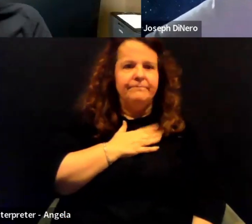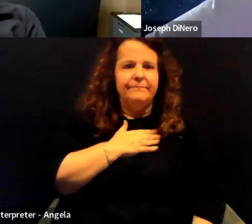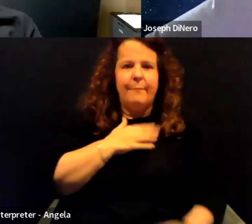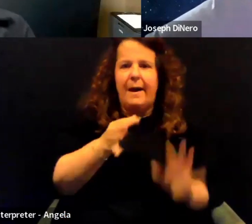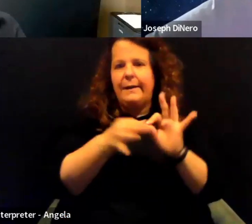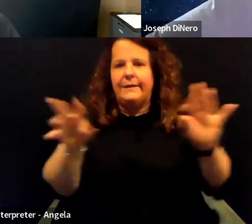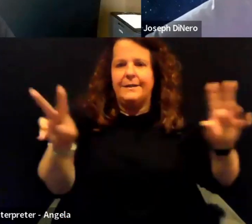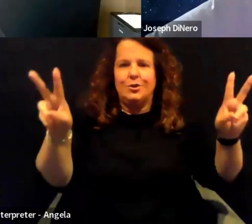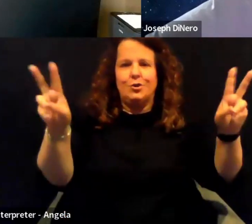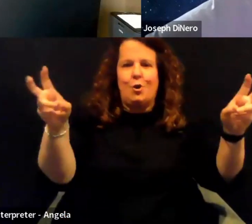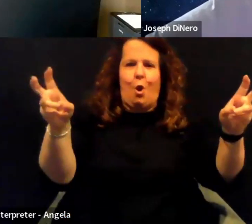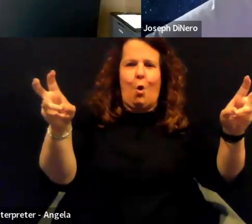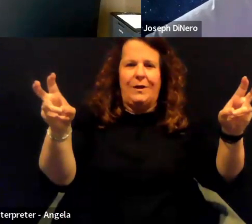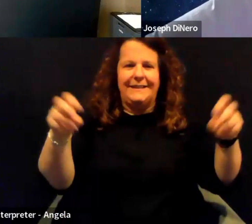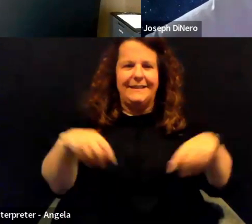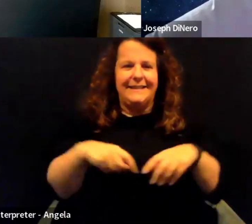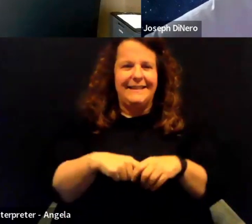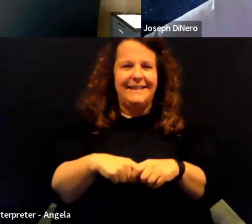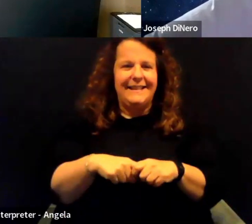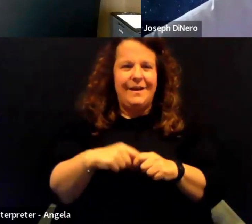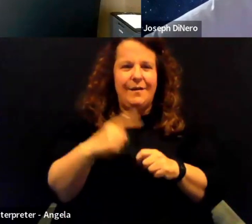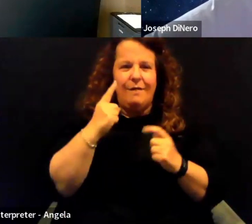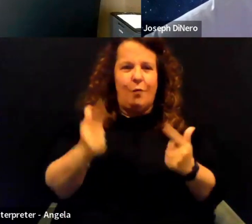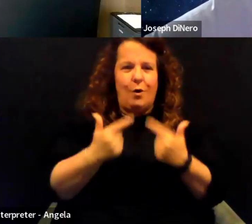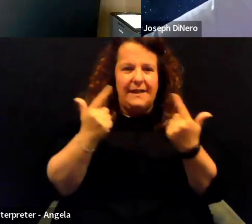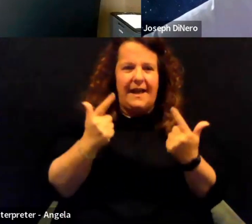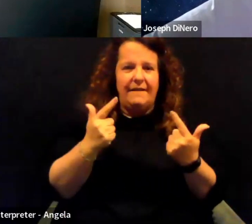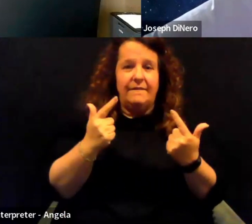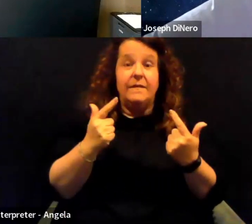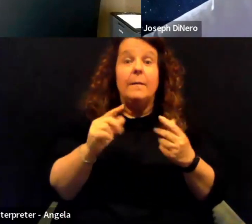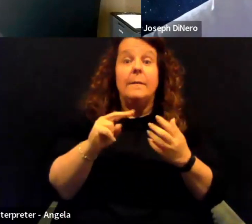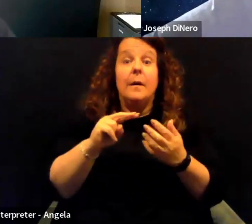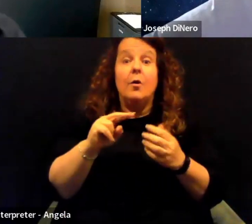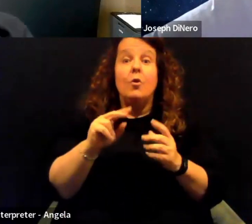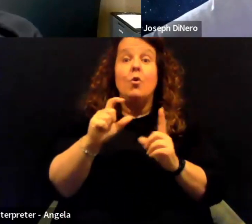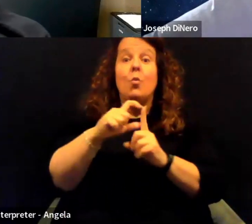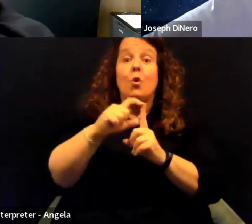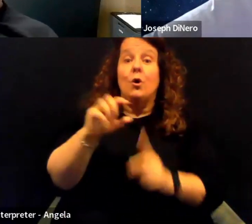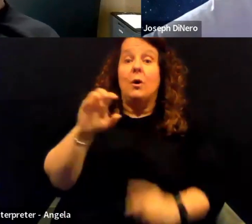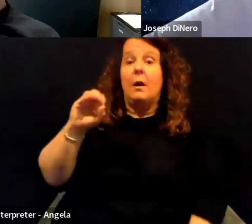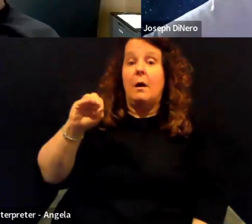for, for my life is options, right? It's all about having options.